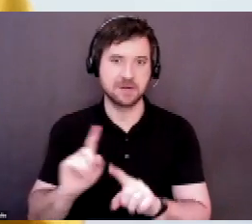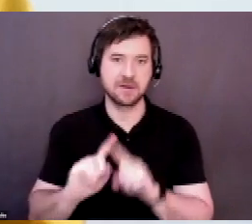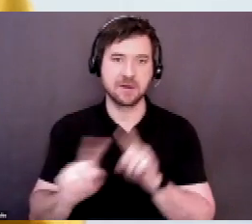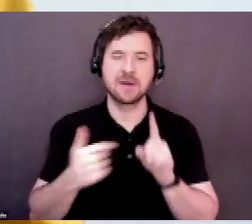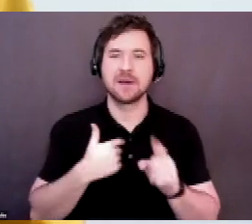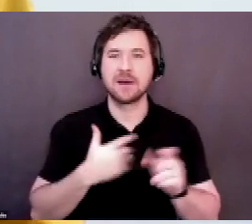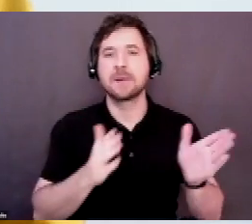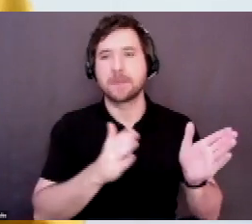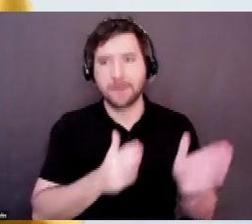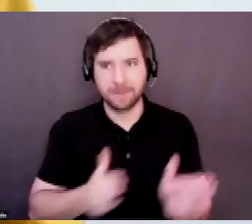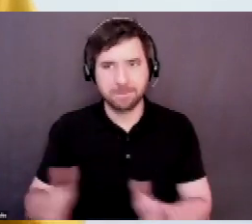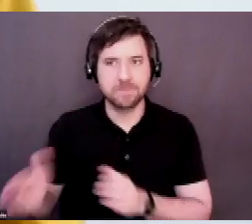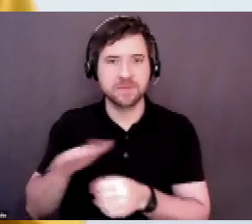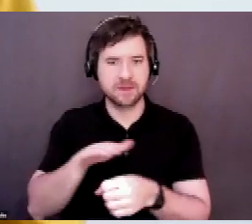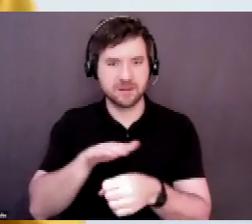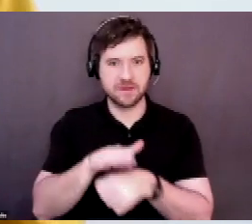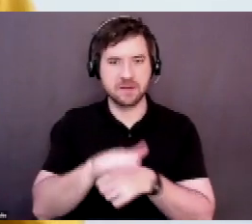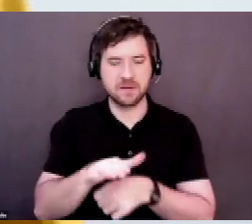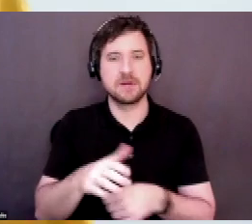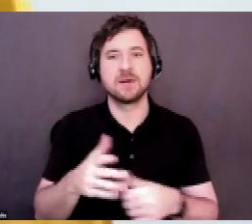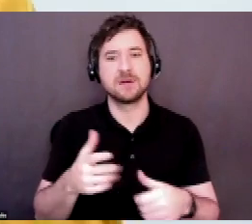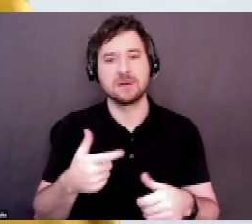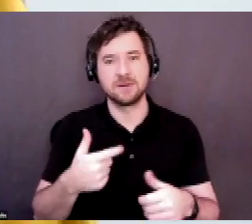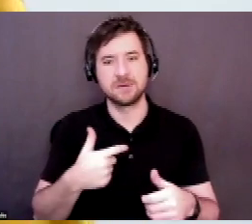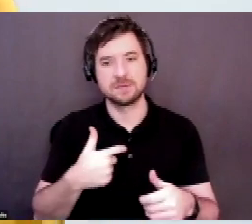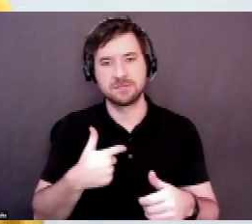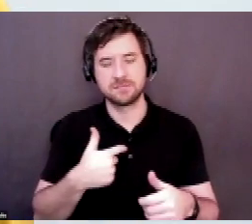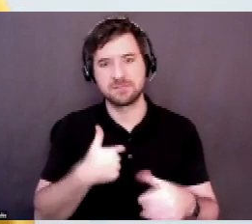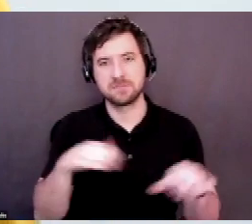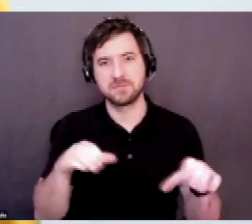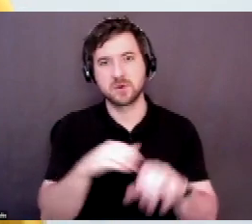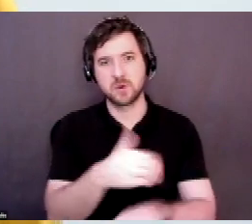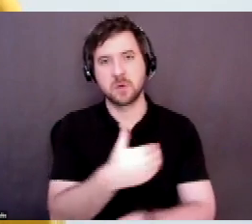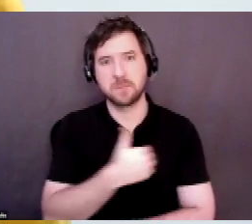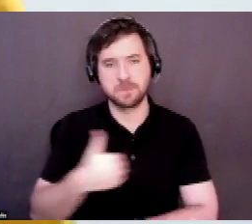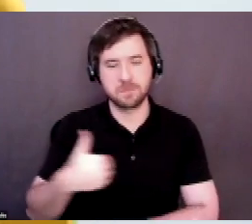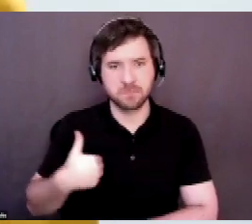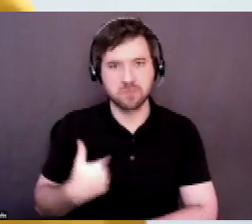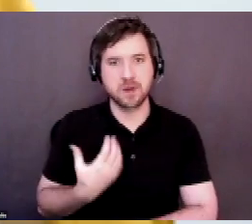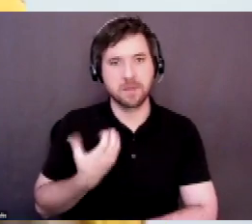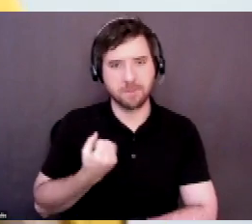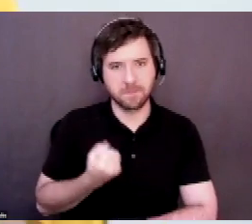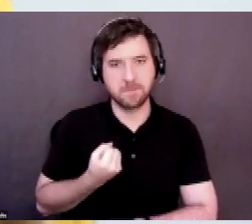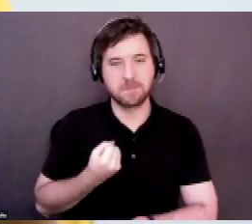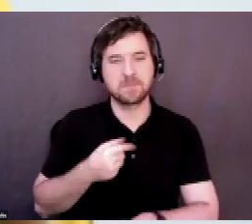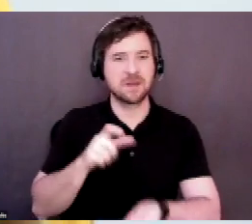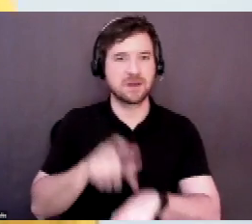so I ended up having to do breast pumping on demand at night. So in my kitchen,